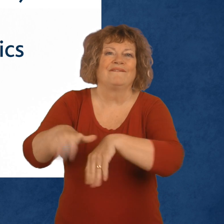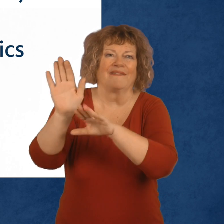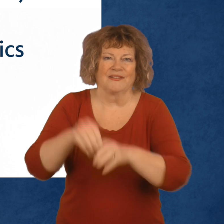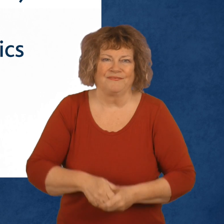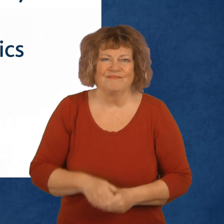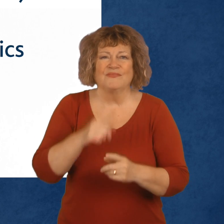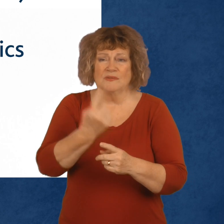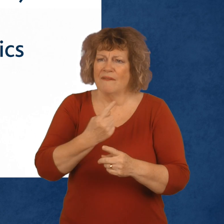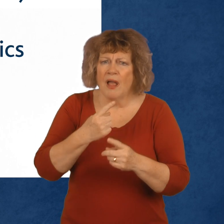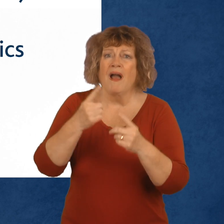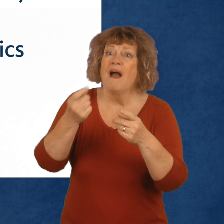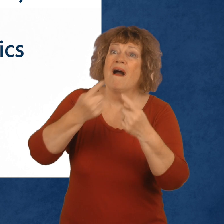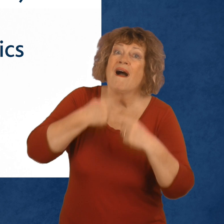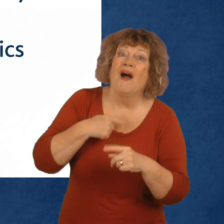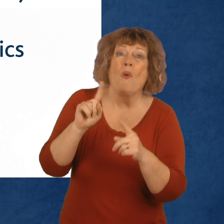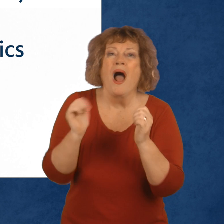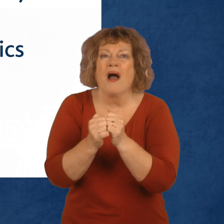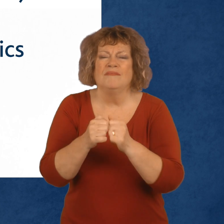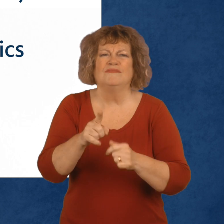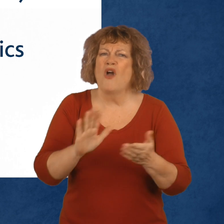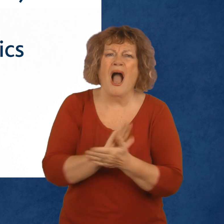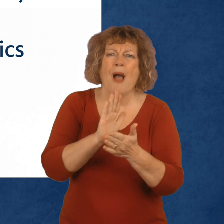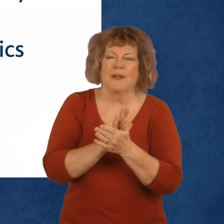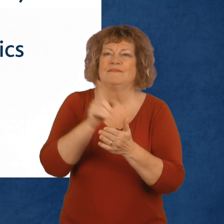you can appeal the decision.